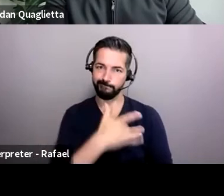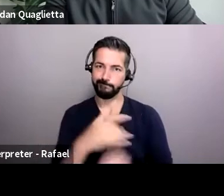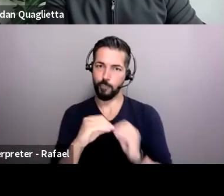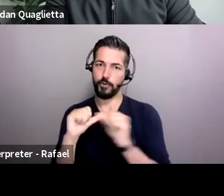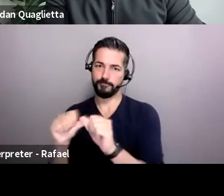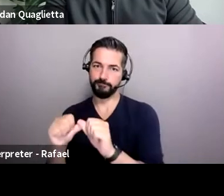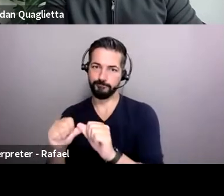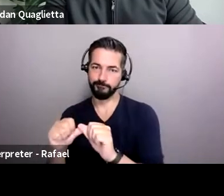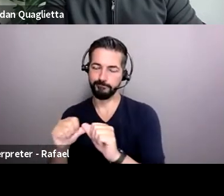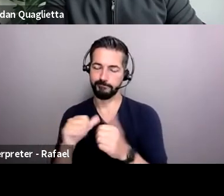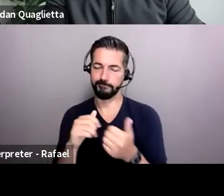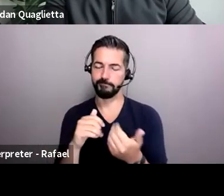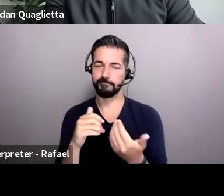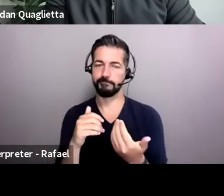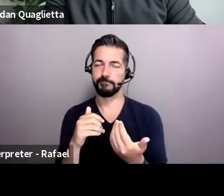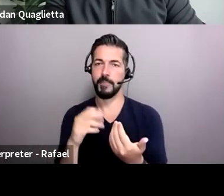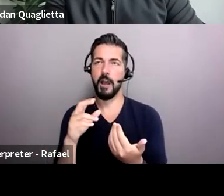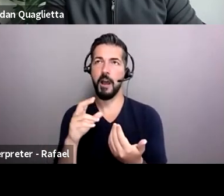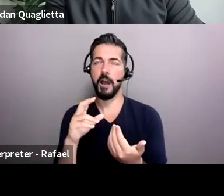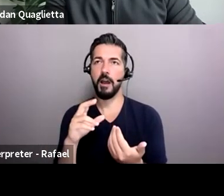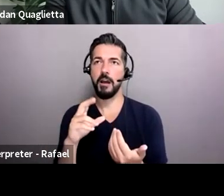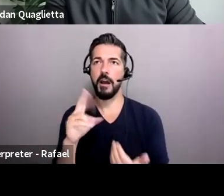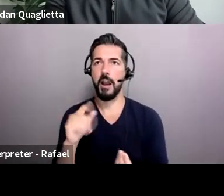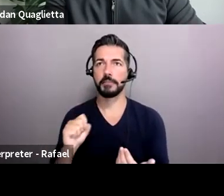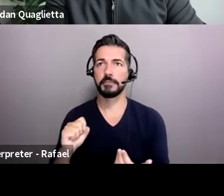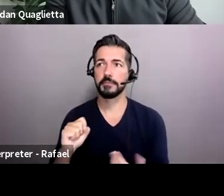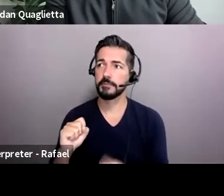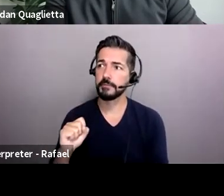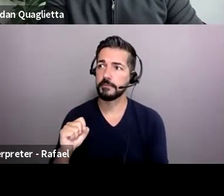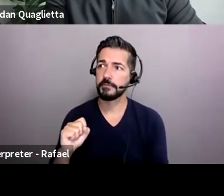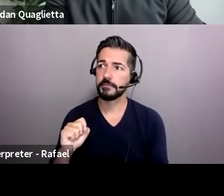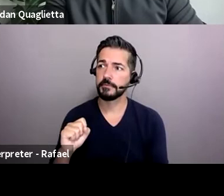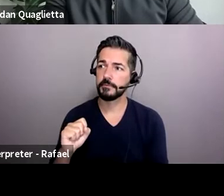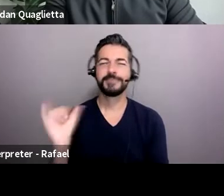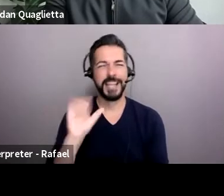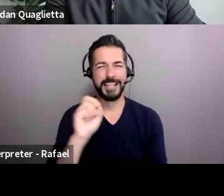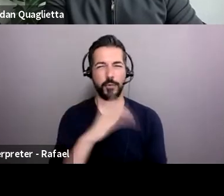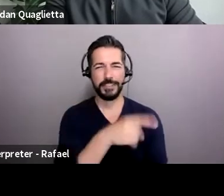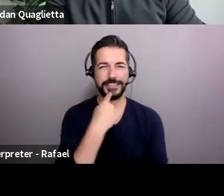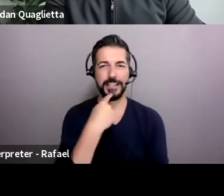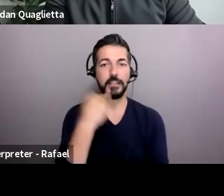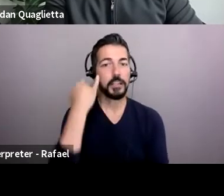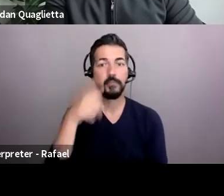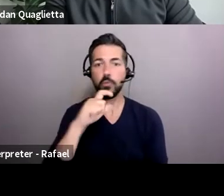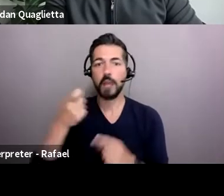It really is. Unless, you know, like Eric said, if you're not changing it much, that's one thing.